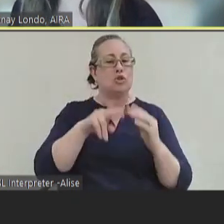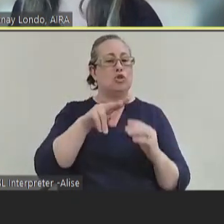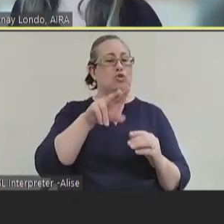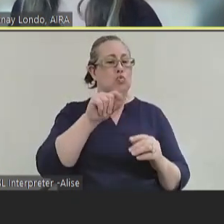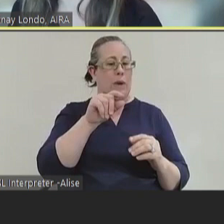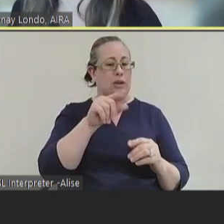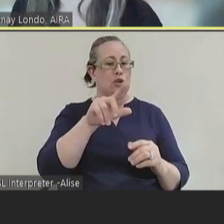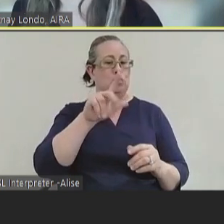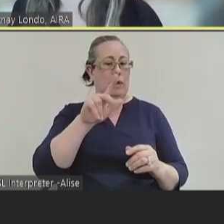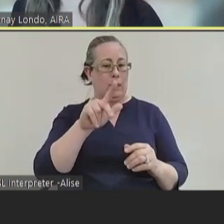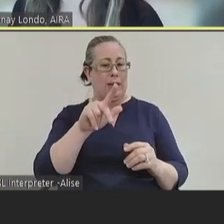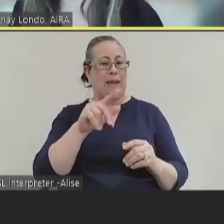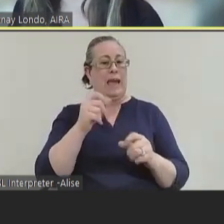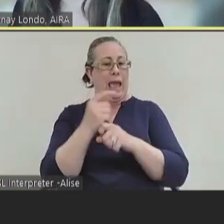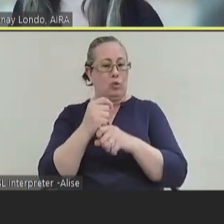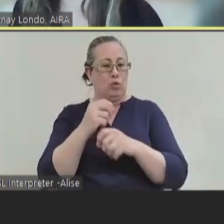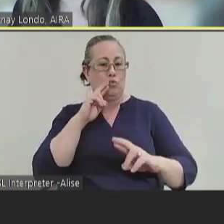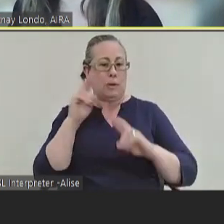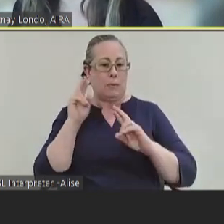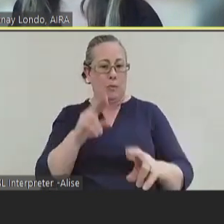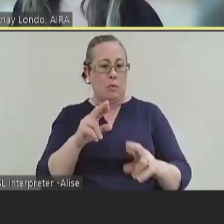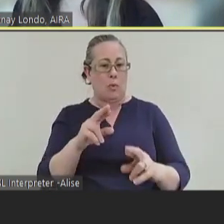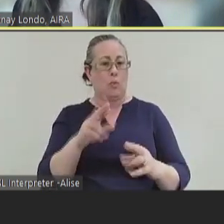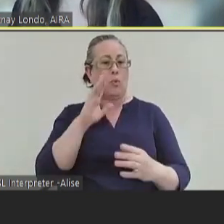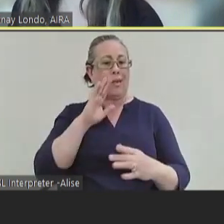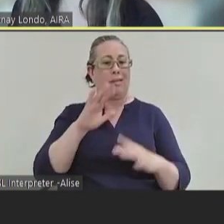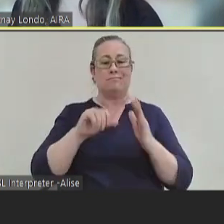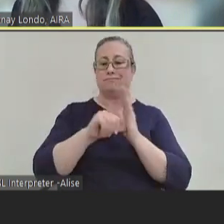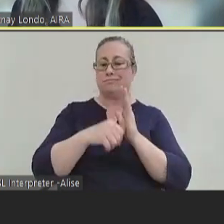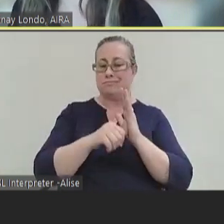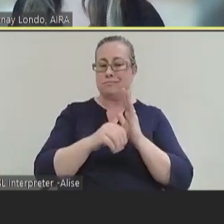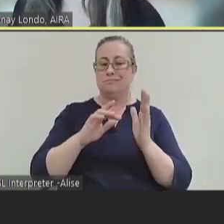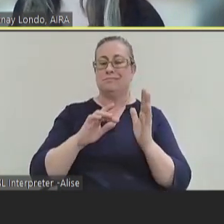accomplishments and many activities throughout this year. A link to the report can be found